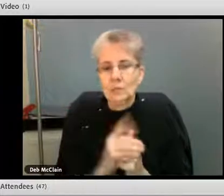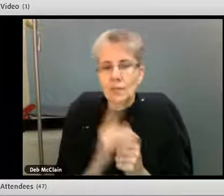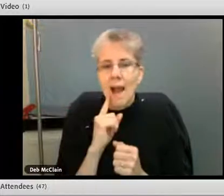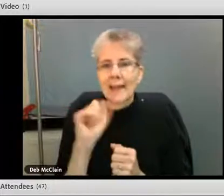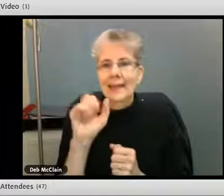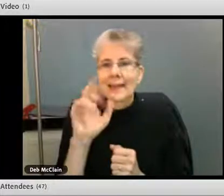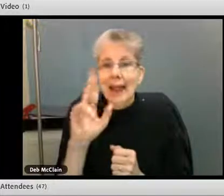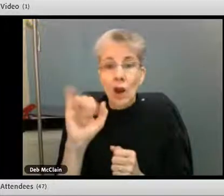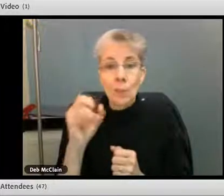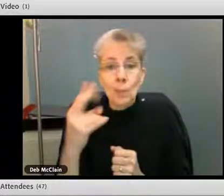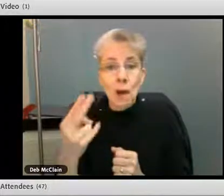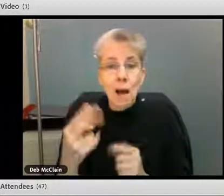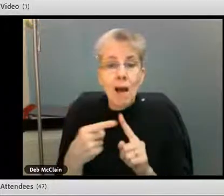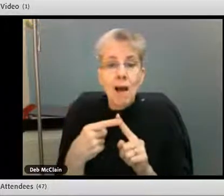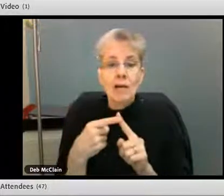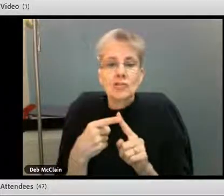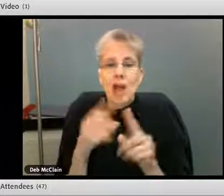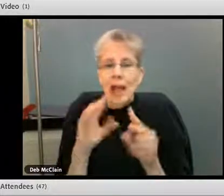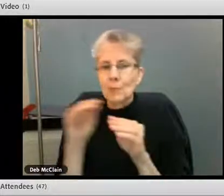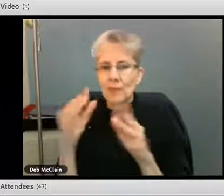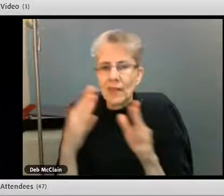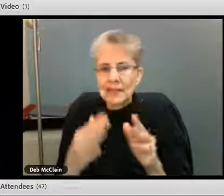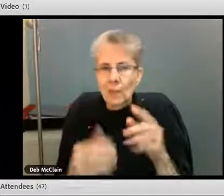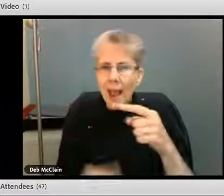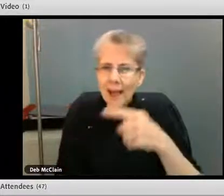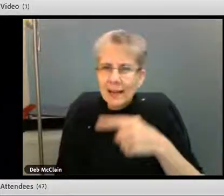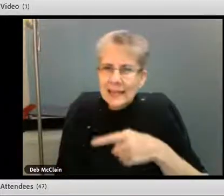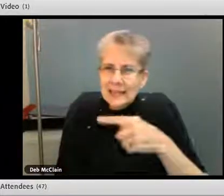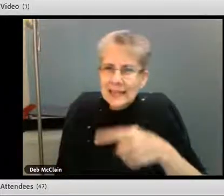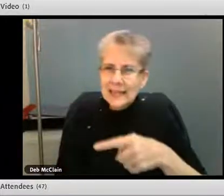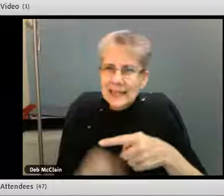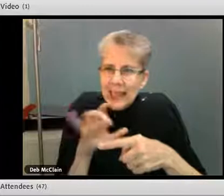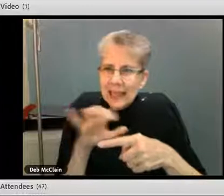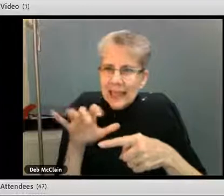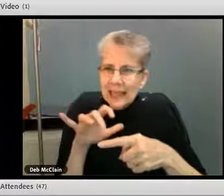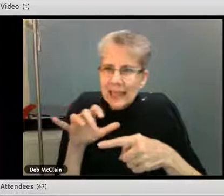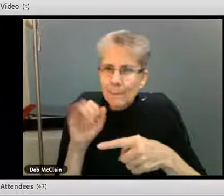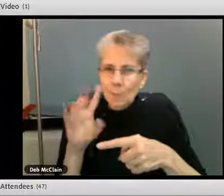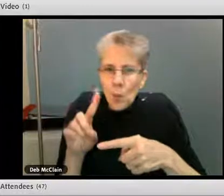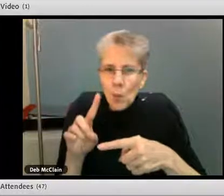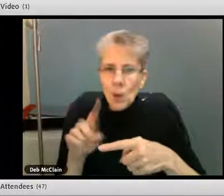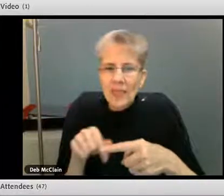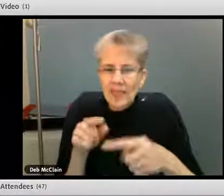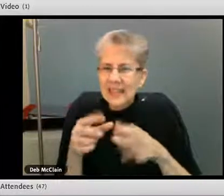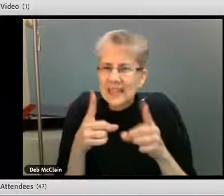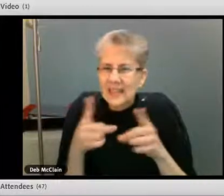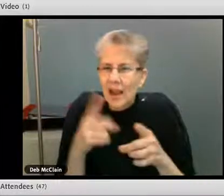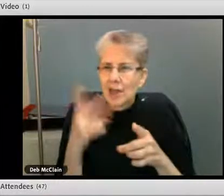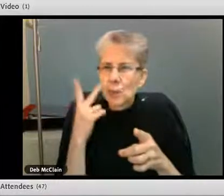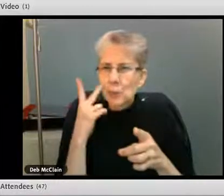I can change sort of the focal point of the image. This one is pretty defined. You can see they blurred out the bowl, and it's all about the cat's face.